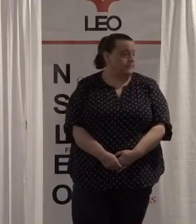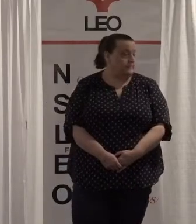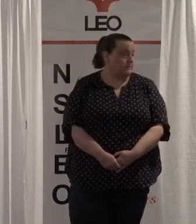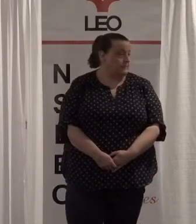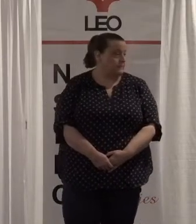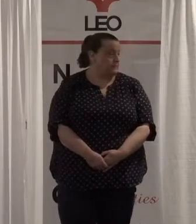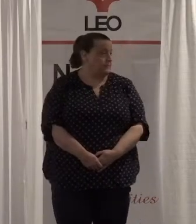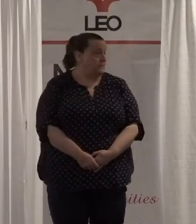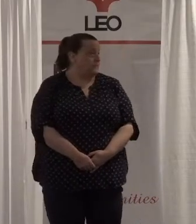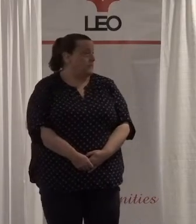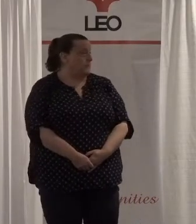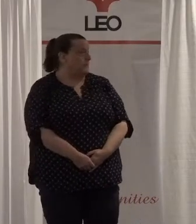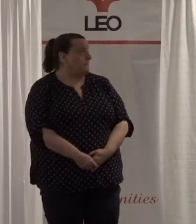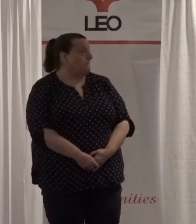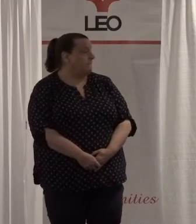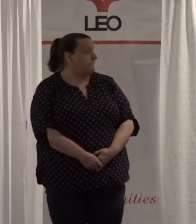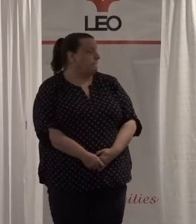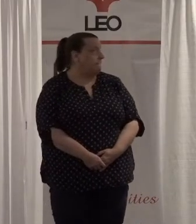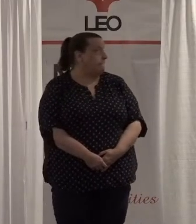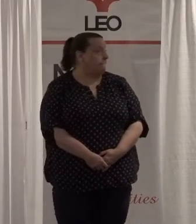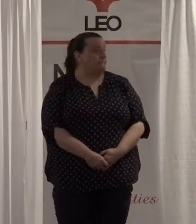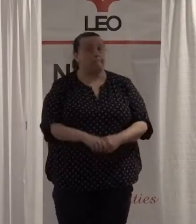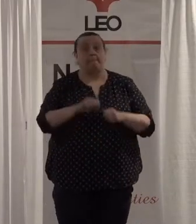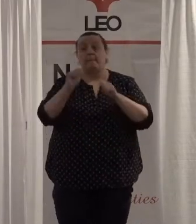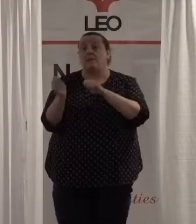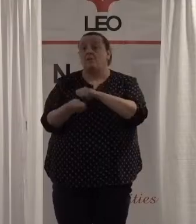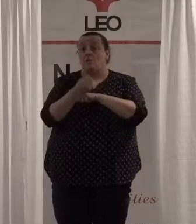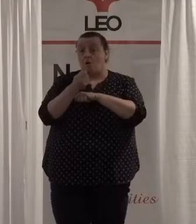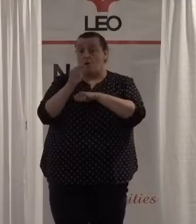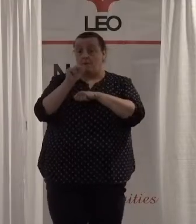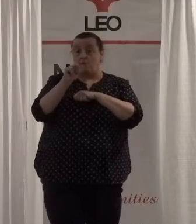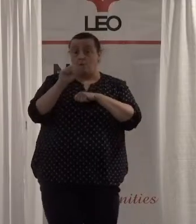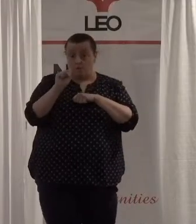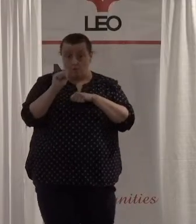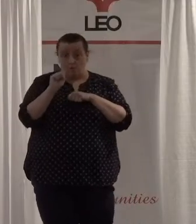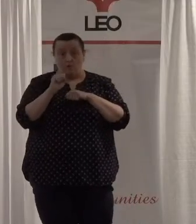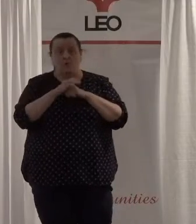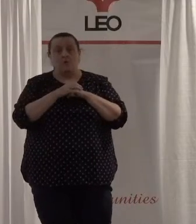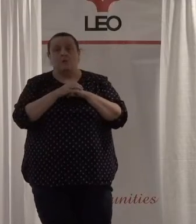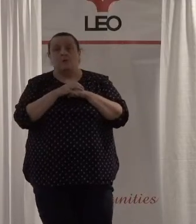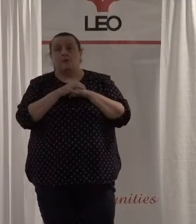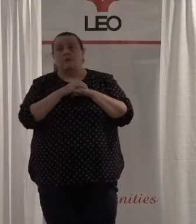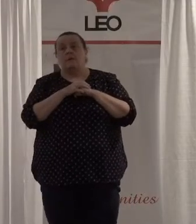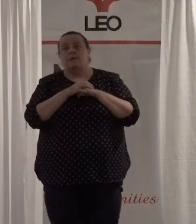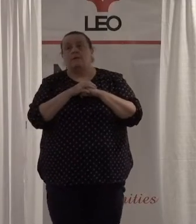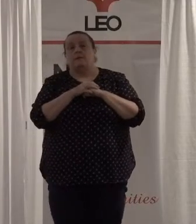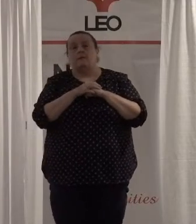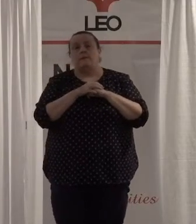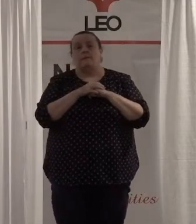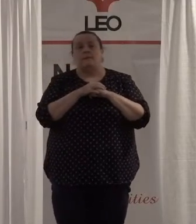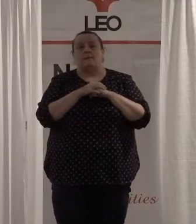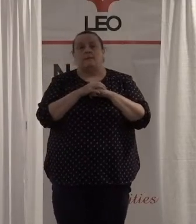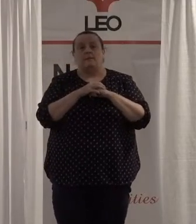NOW, FOR THE GOLF NOVA SCOTIA SCHOLARSHIP